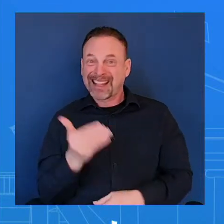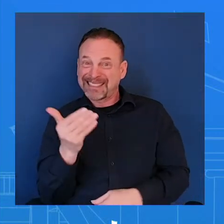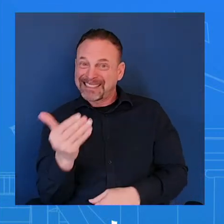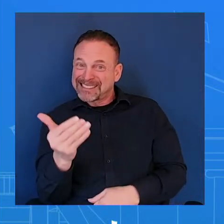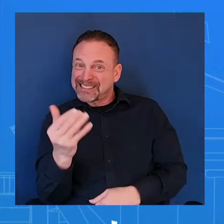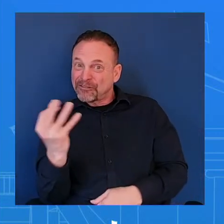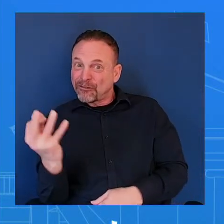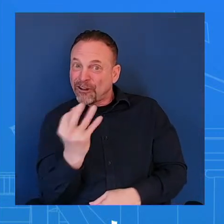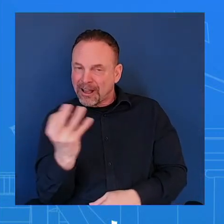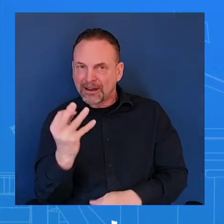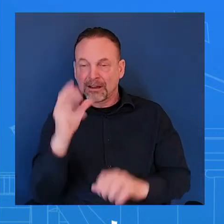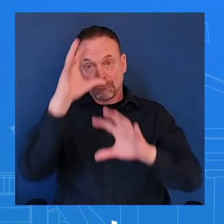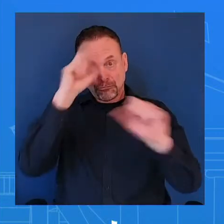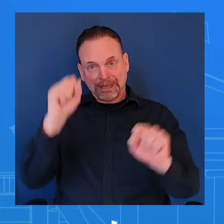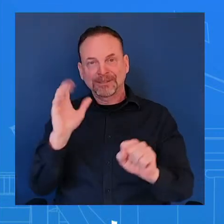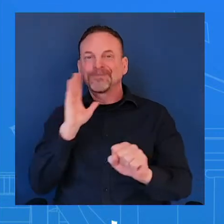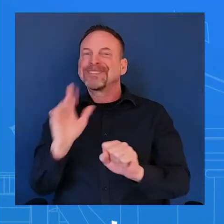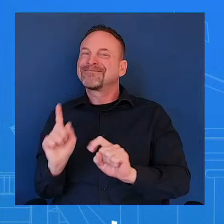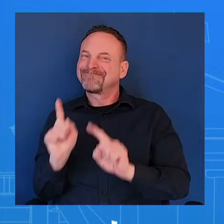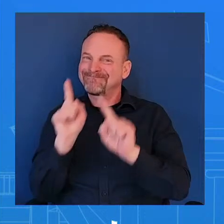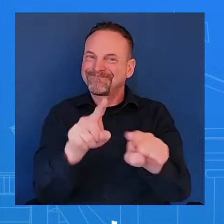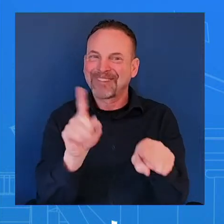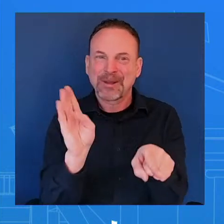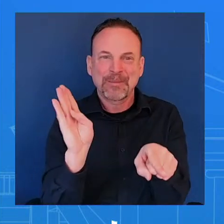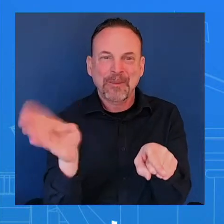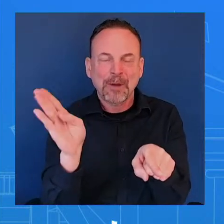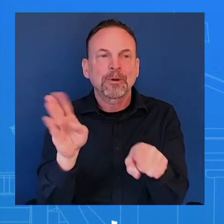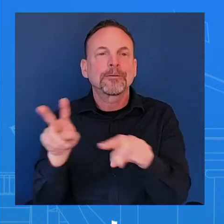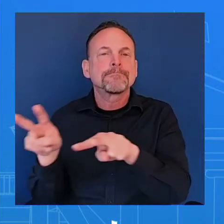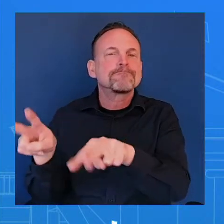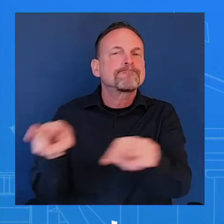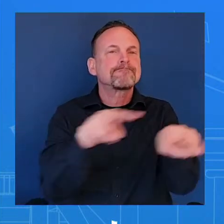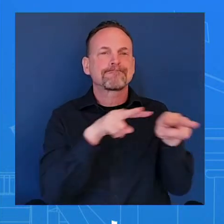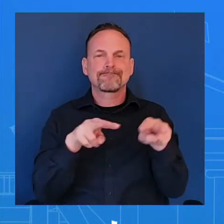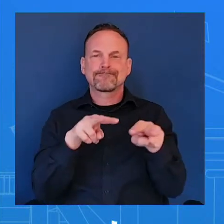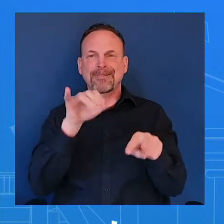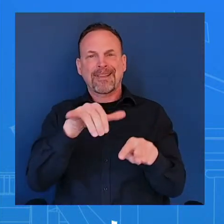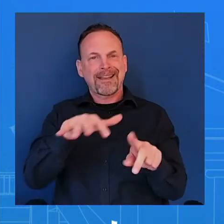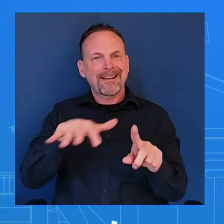what's going on on the ground. But he gets regular updates, you know, and I think that's important as well.